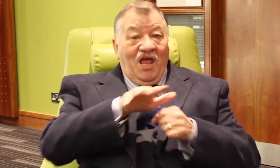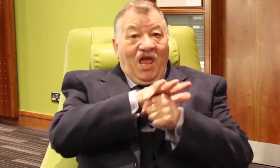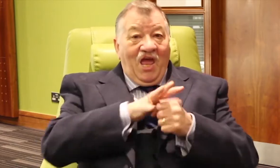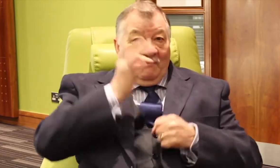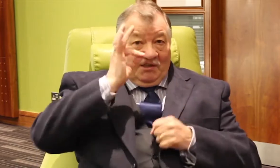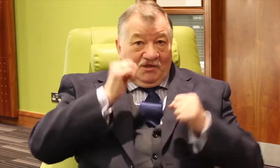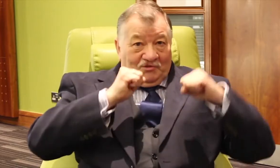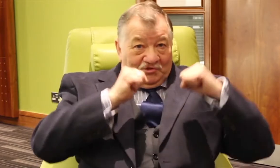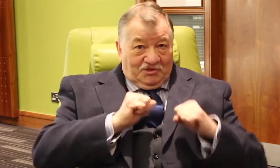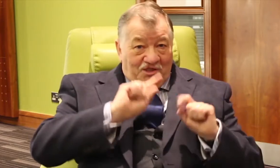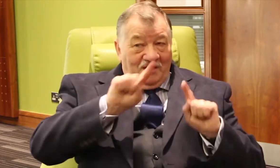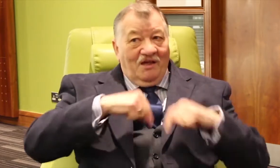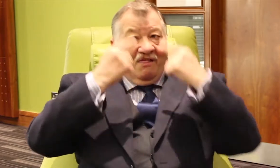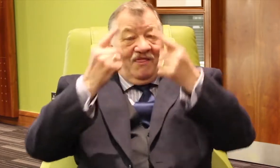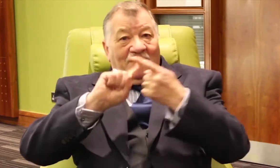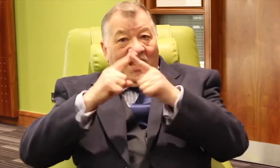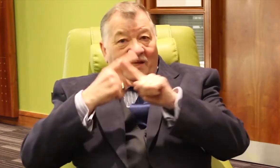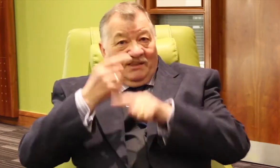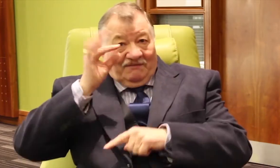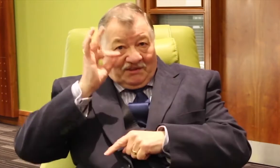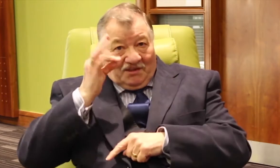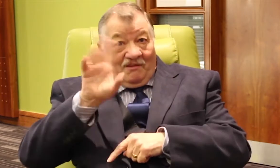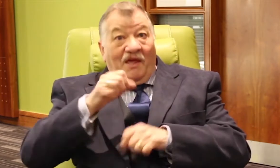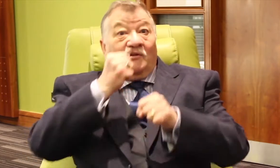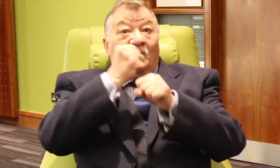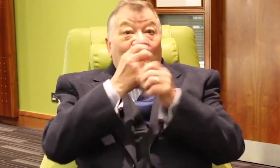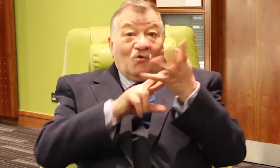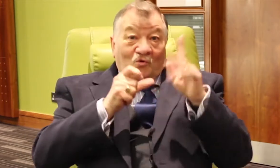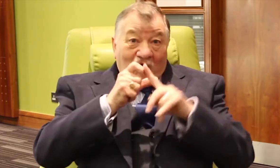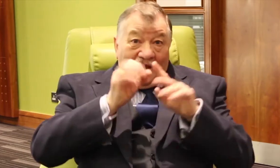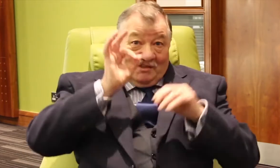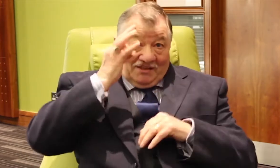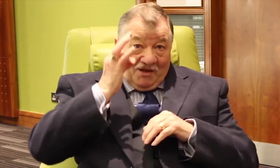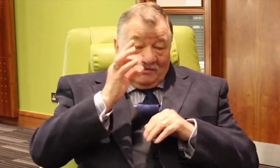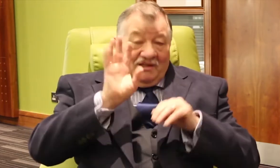Area Council Chair, as a member of the Executive Council,